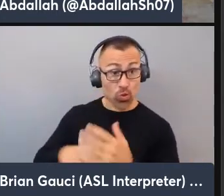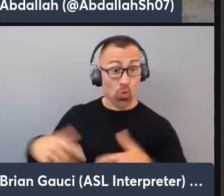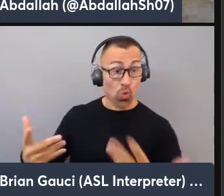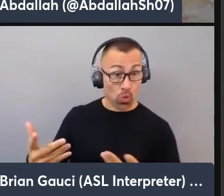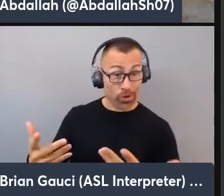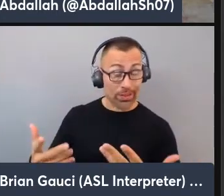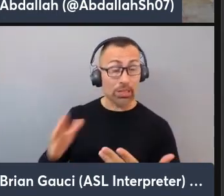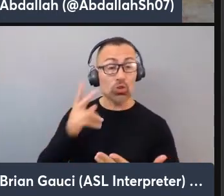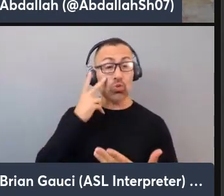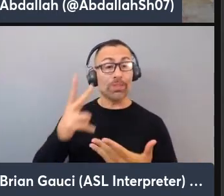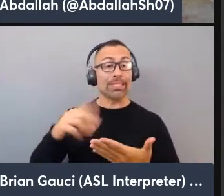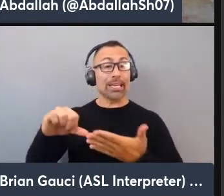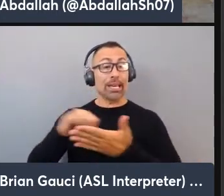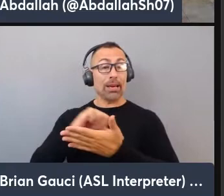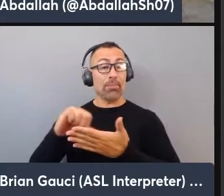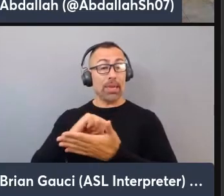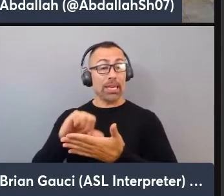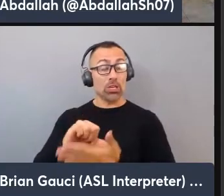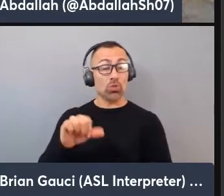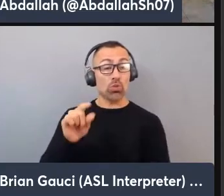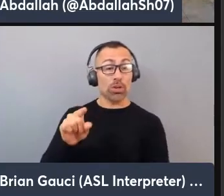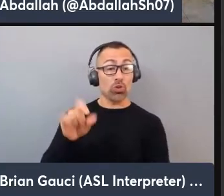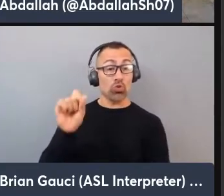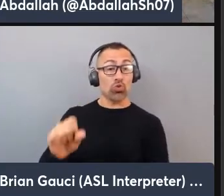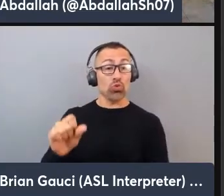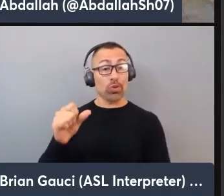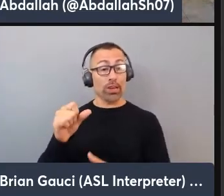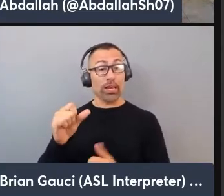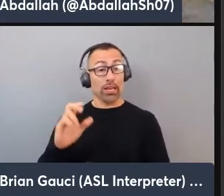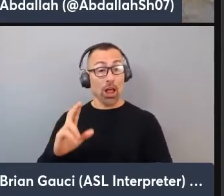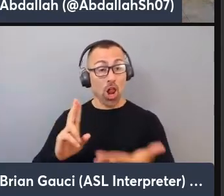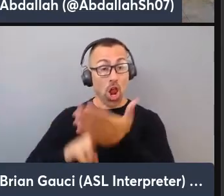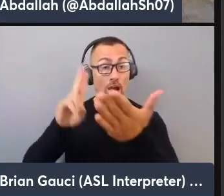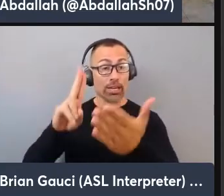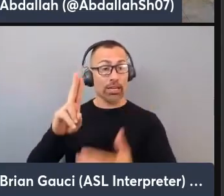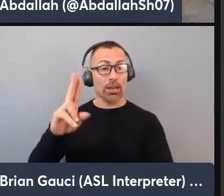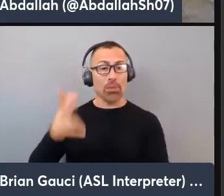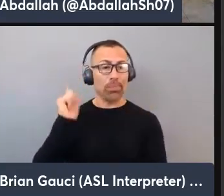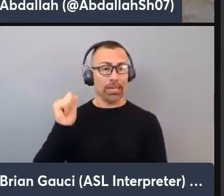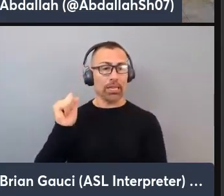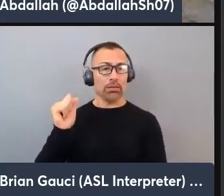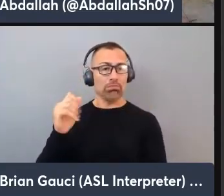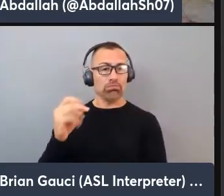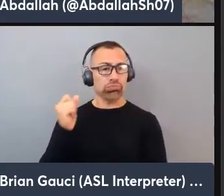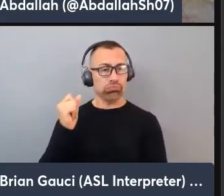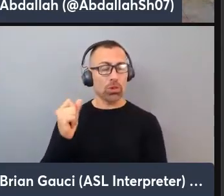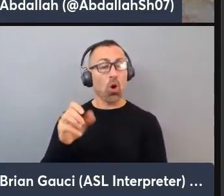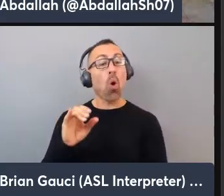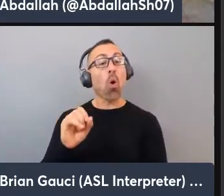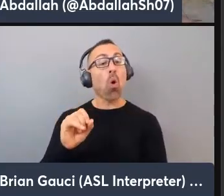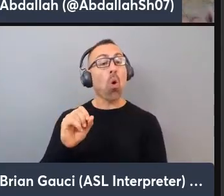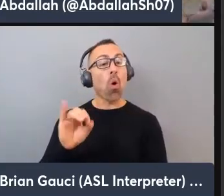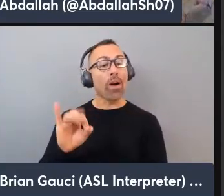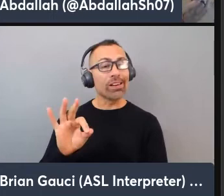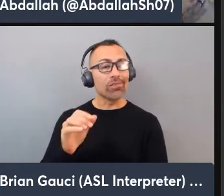where you either can log in immediately, or it tells you that if you don't have an account then you would need to sign up.